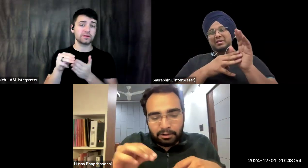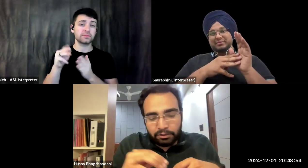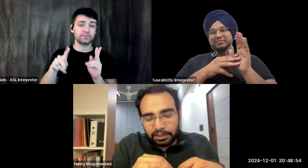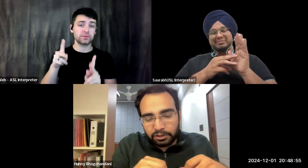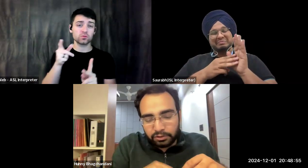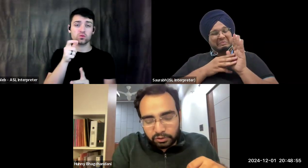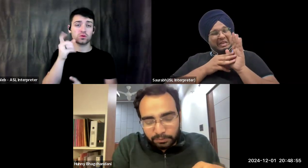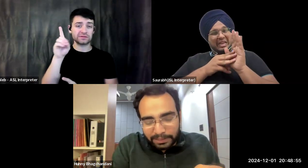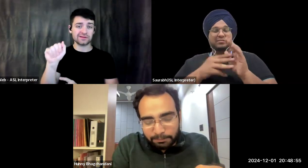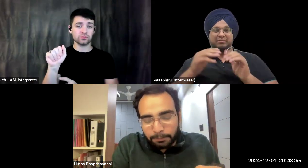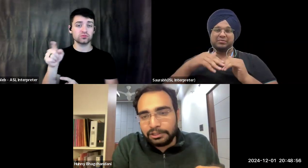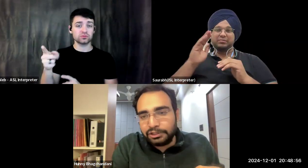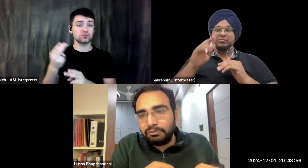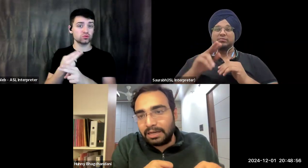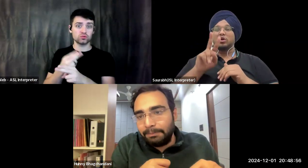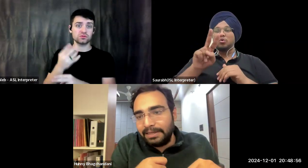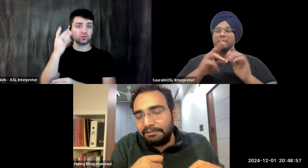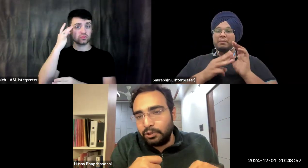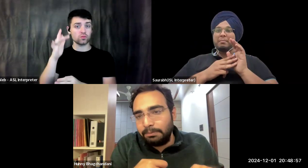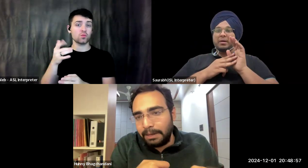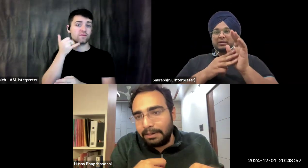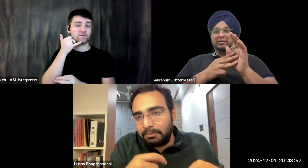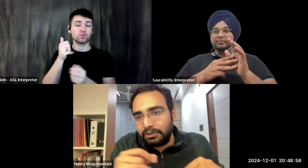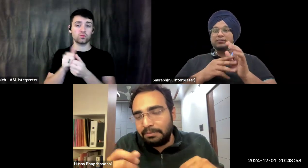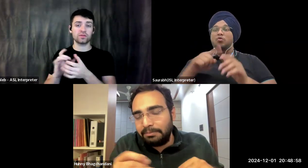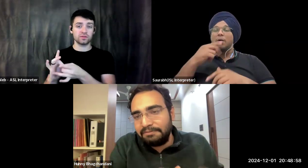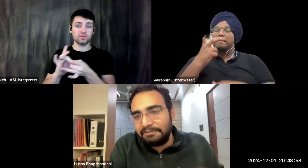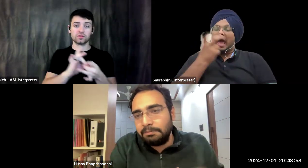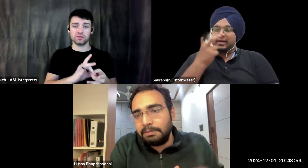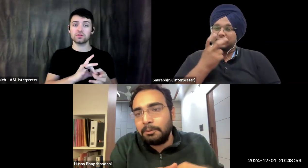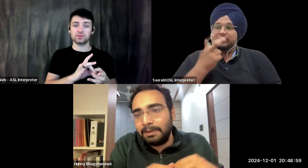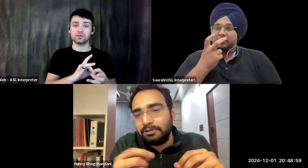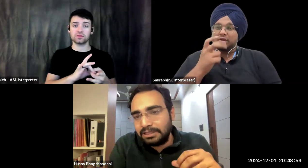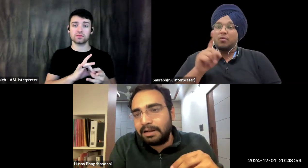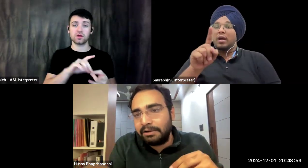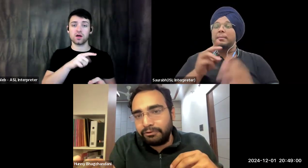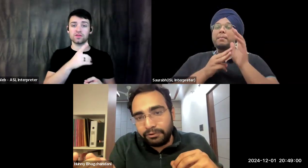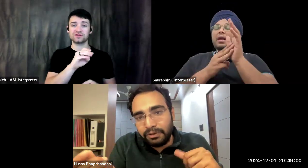Like again there are around 2 million population who are completely visually impaired, but more than a million visually impaired people are using smartphone.